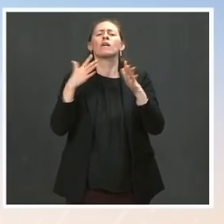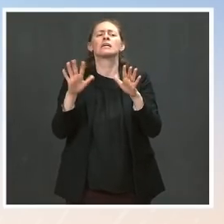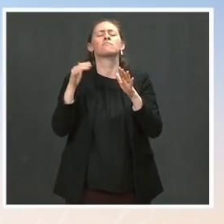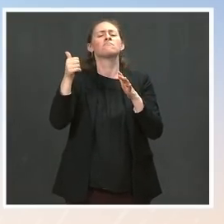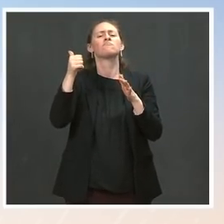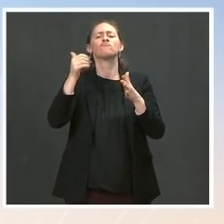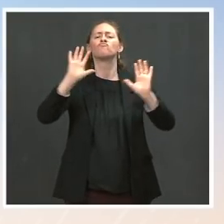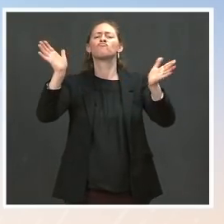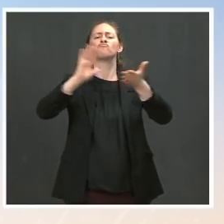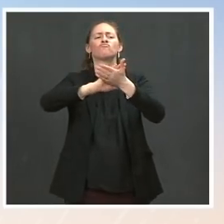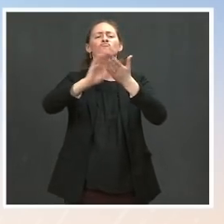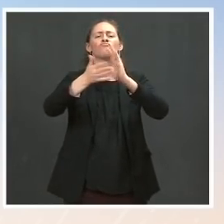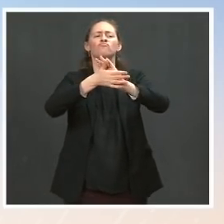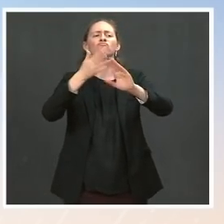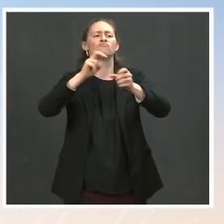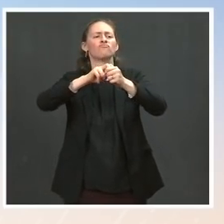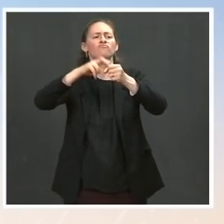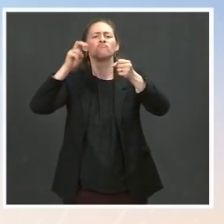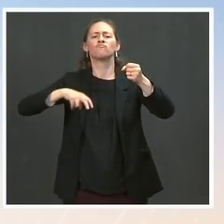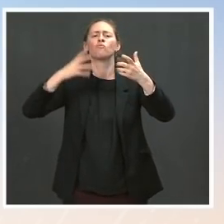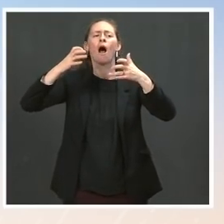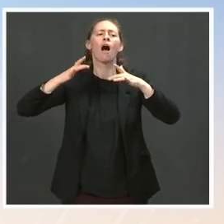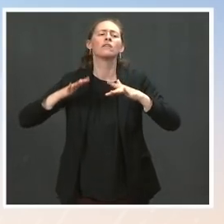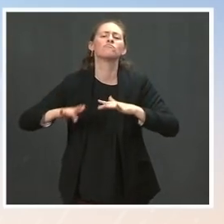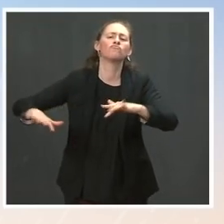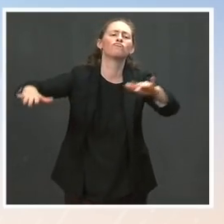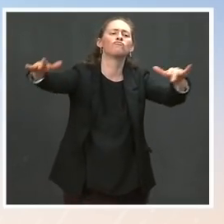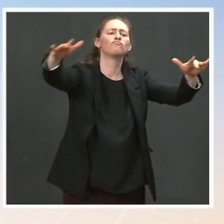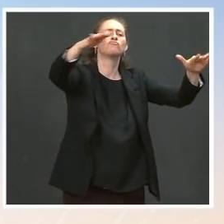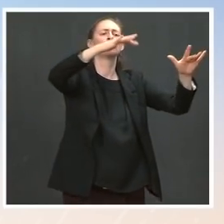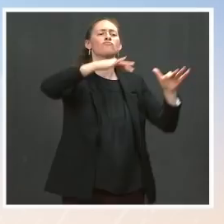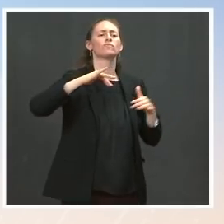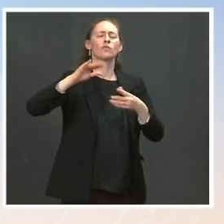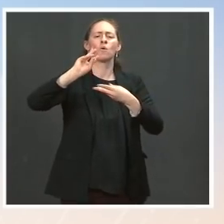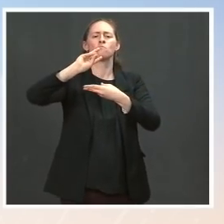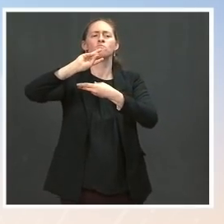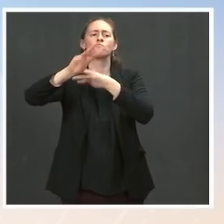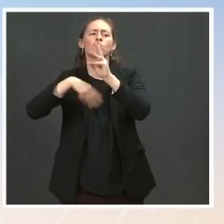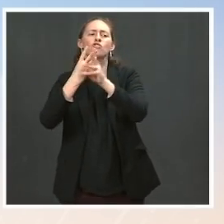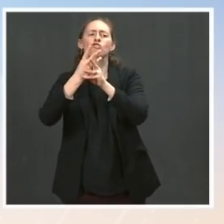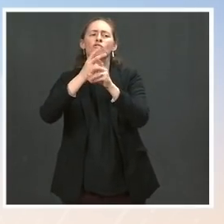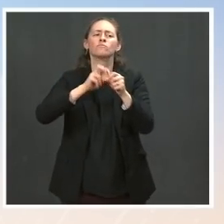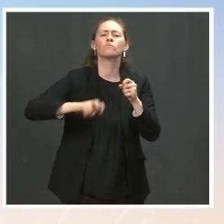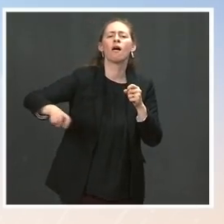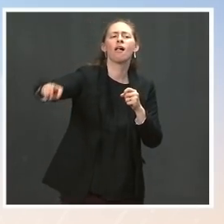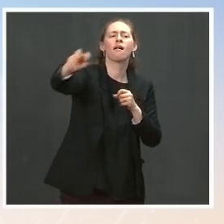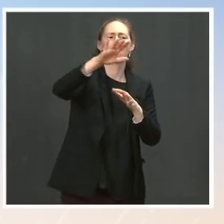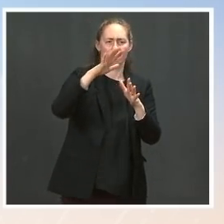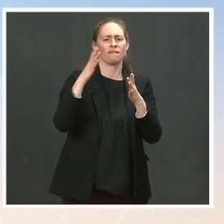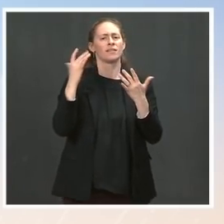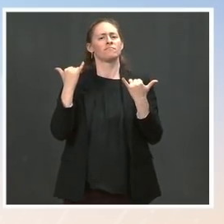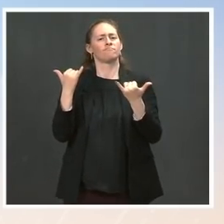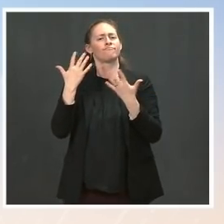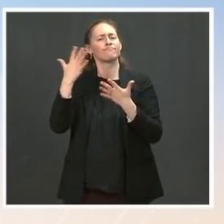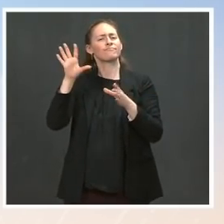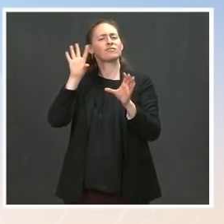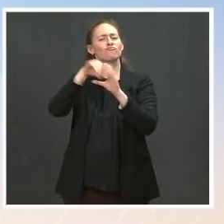to Assistant Secretary for WHA -- for decades. And she is retiring, as she deserves --